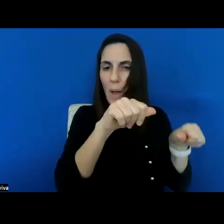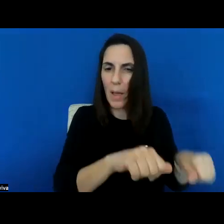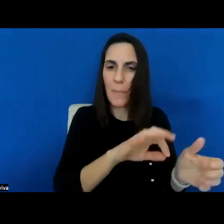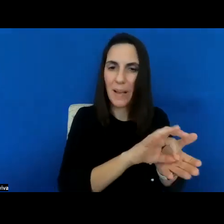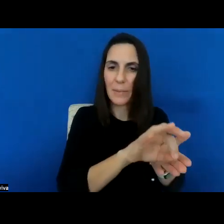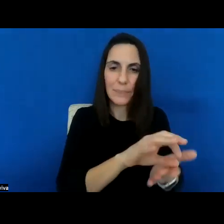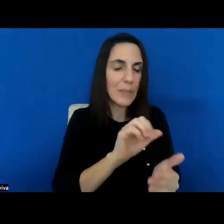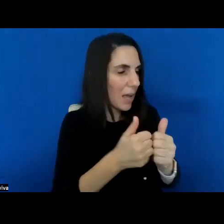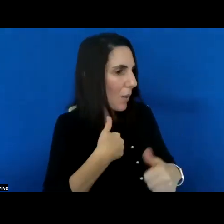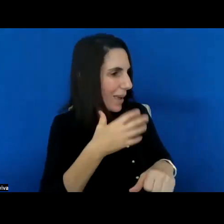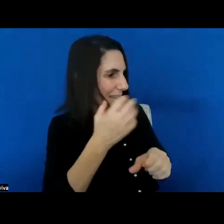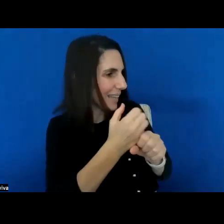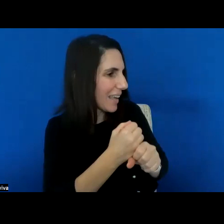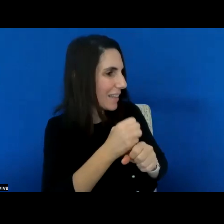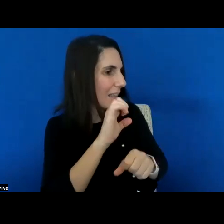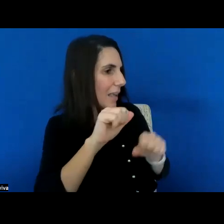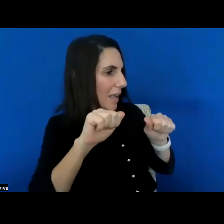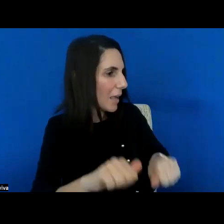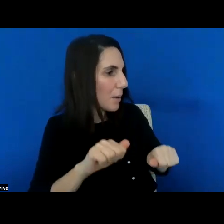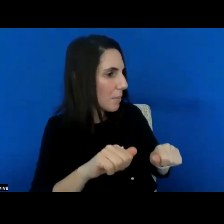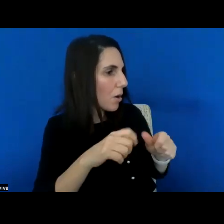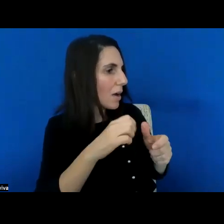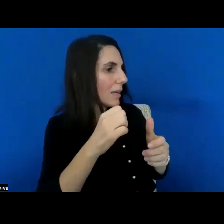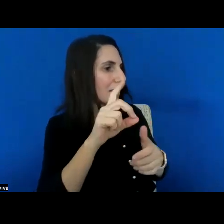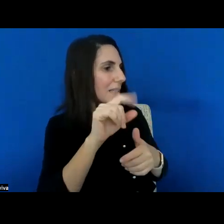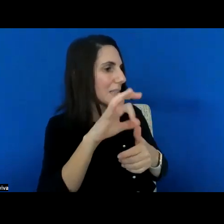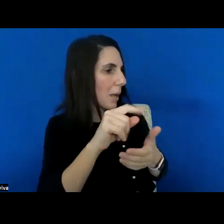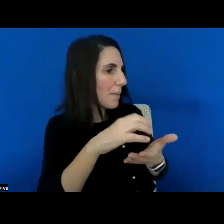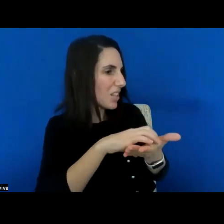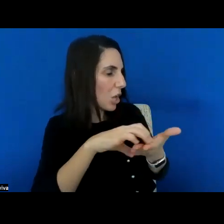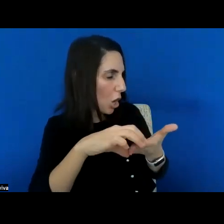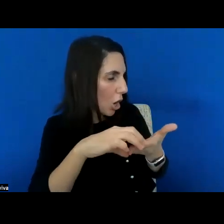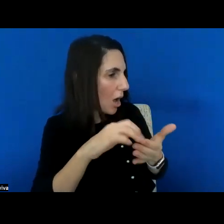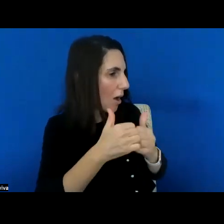And how does it work 11:40:15 So visible. unite.com. If you have